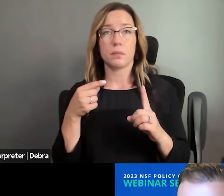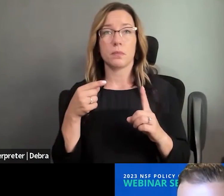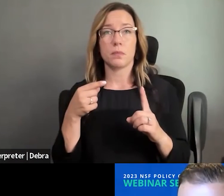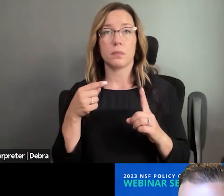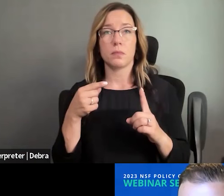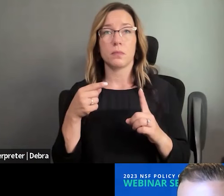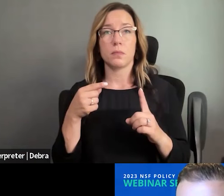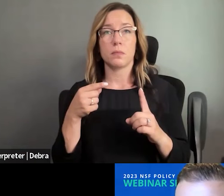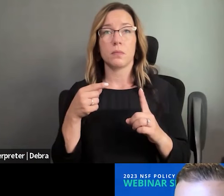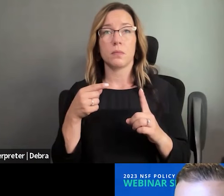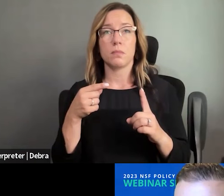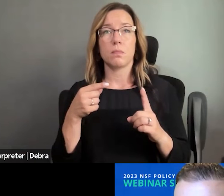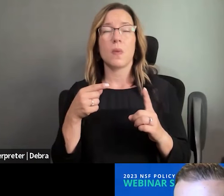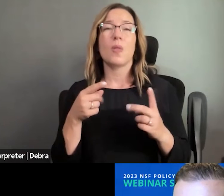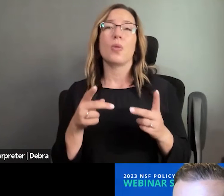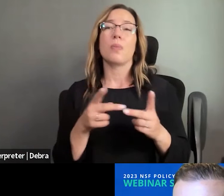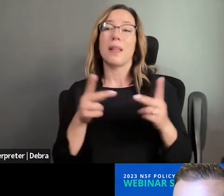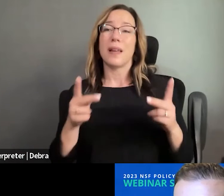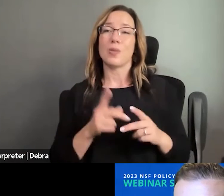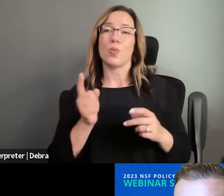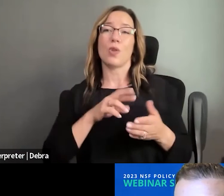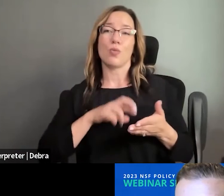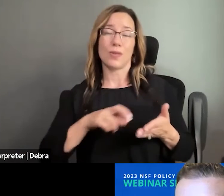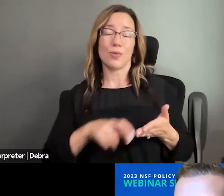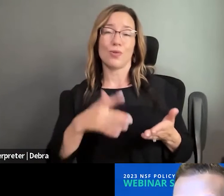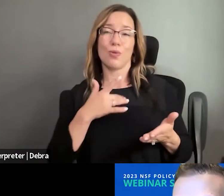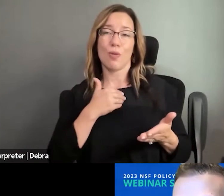the research is often performed. So you may have-